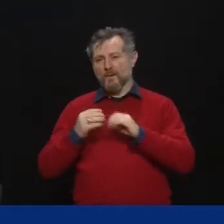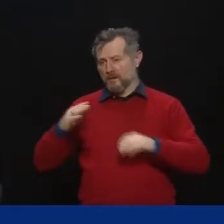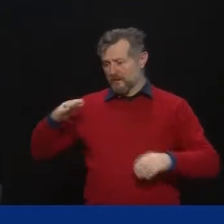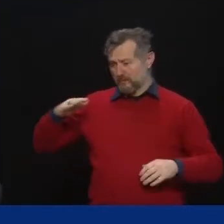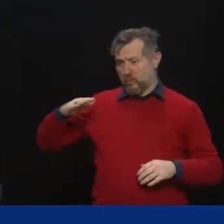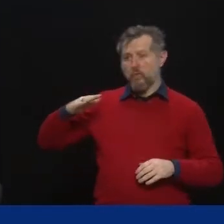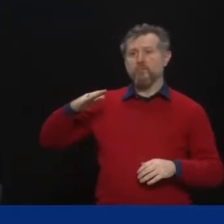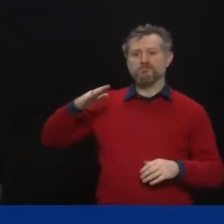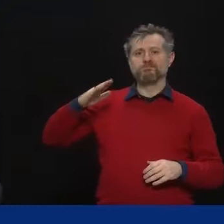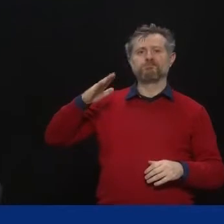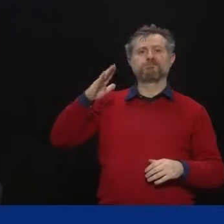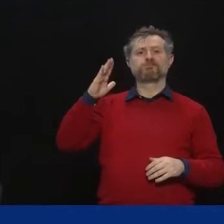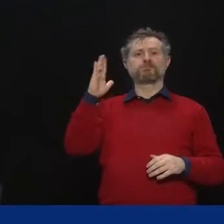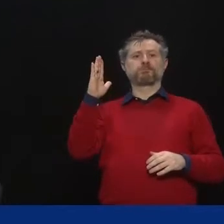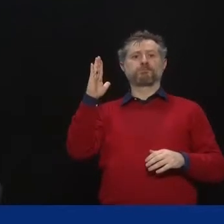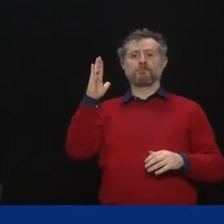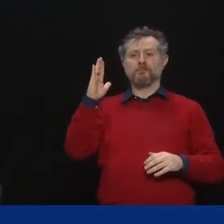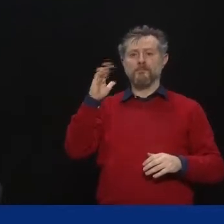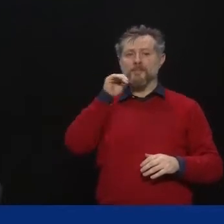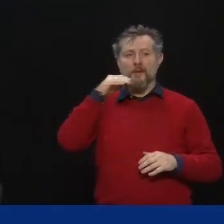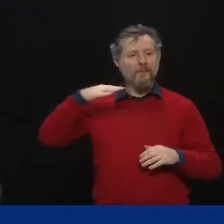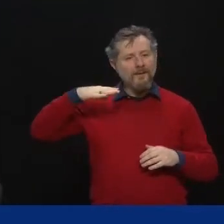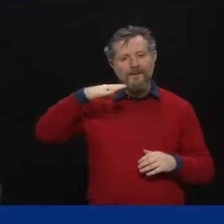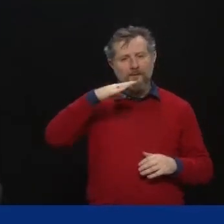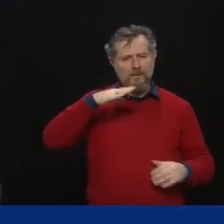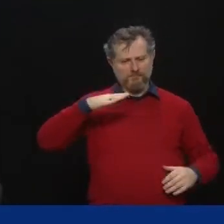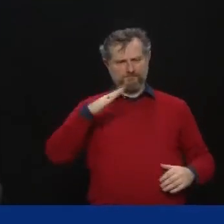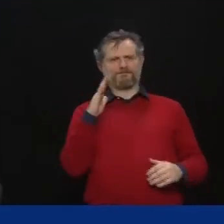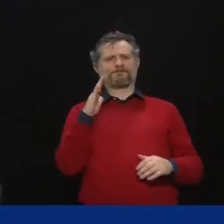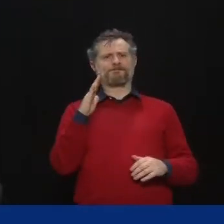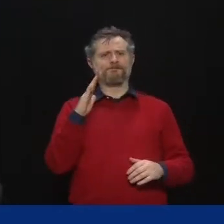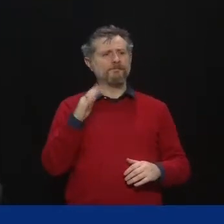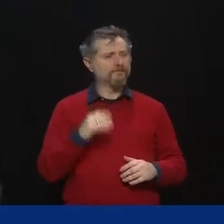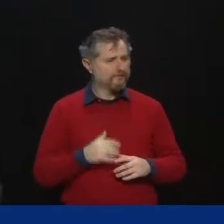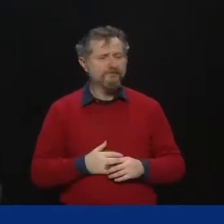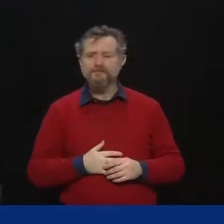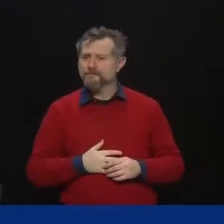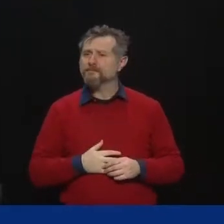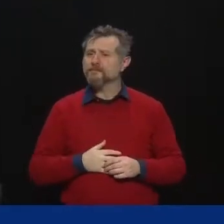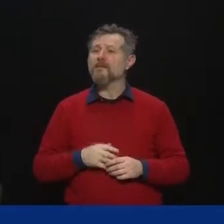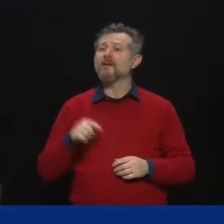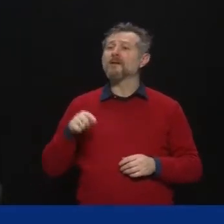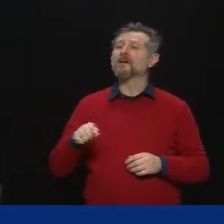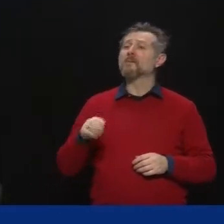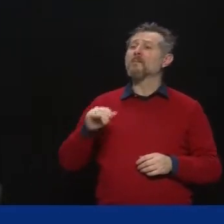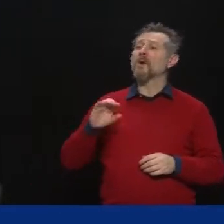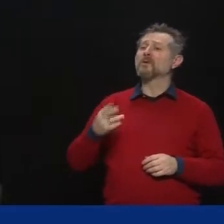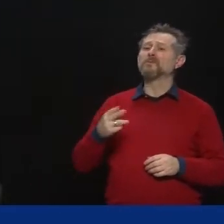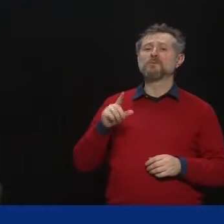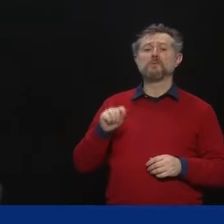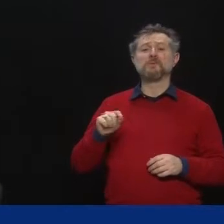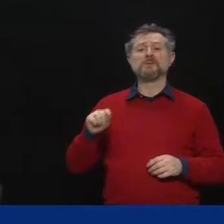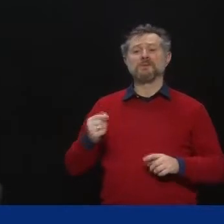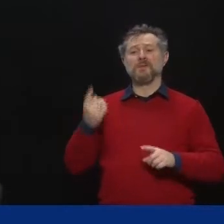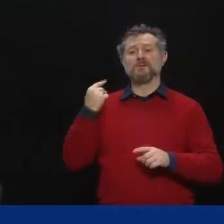GUARD. SURGE AND THE VERTICAL INCREASE IN THE NUMBER OF CASES AND IT'S